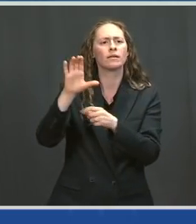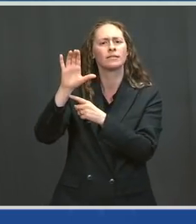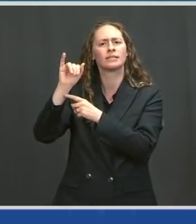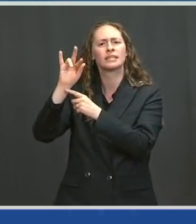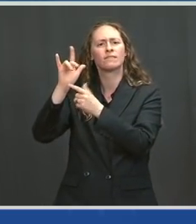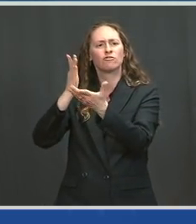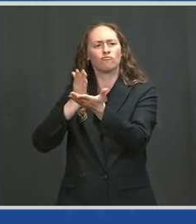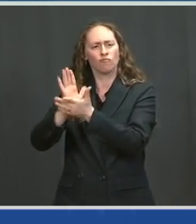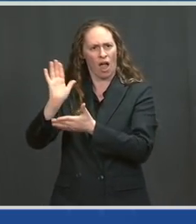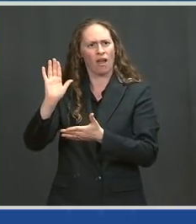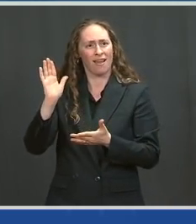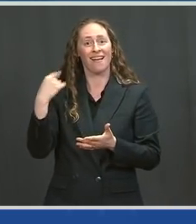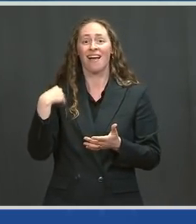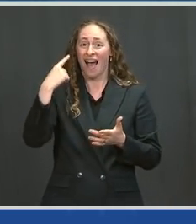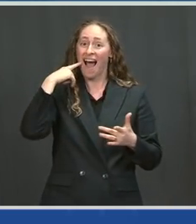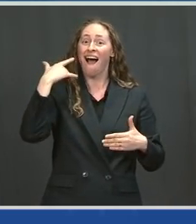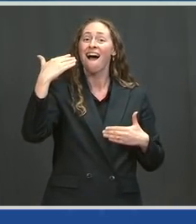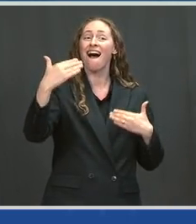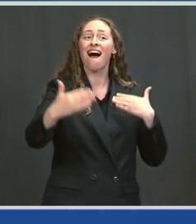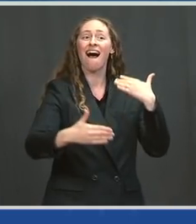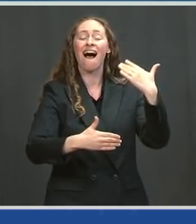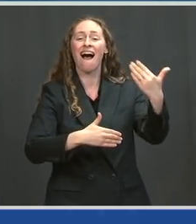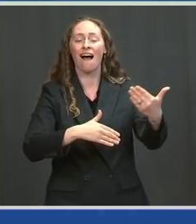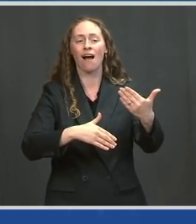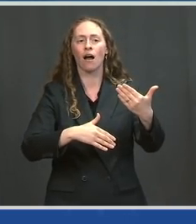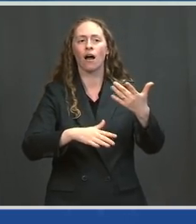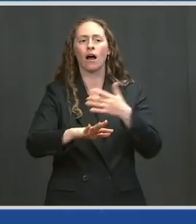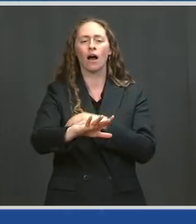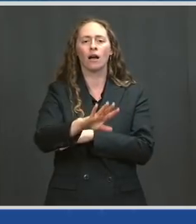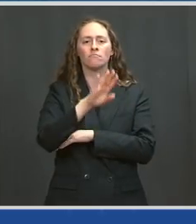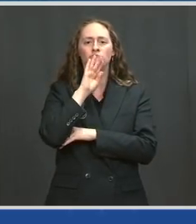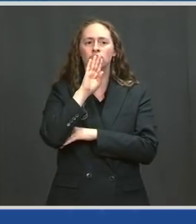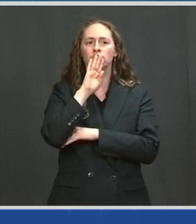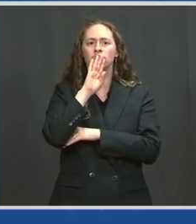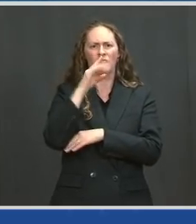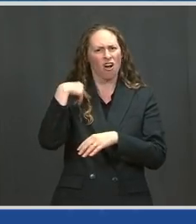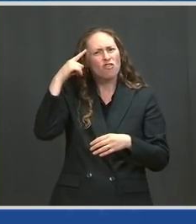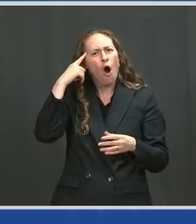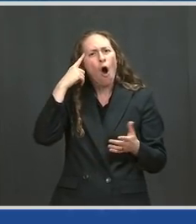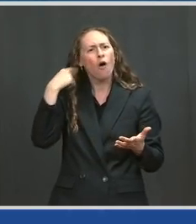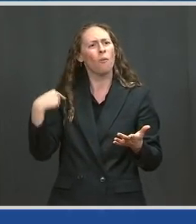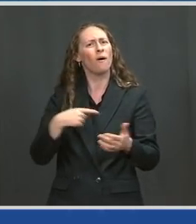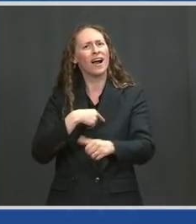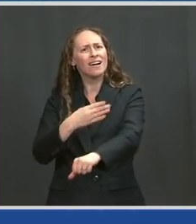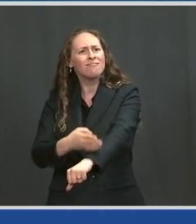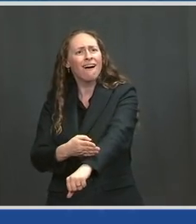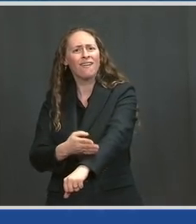What I didn't realize, I thought we made enormous progress, and I was so proud to be a little part of it.